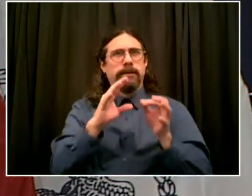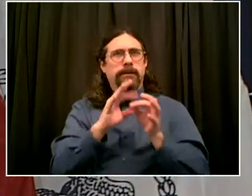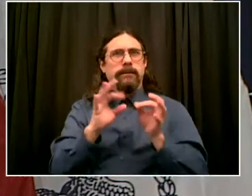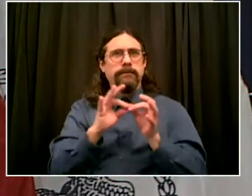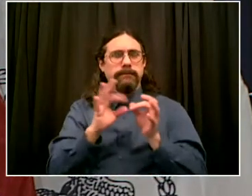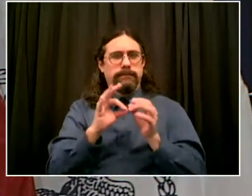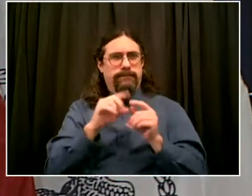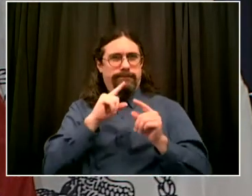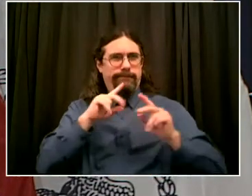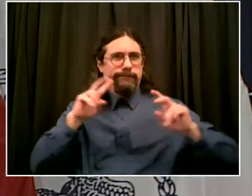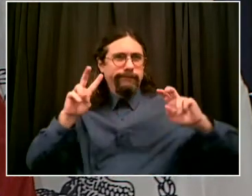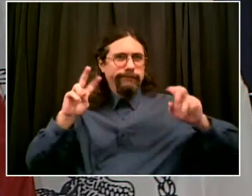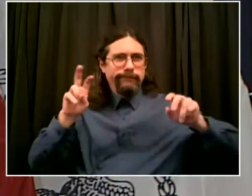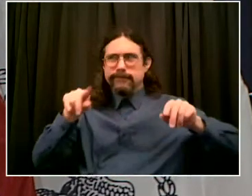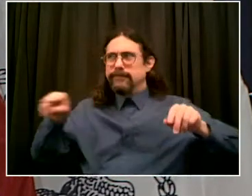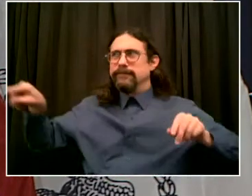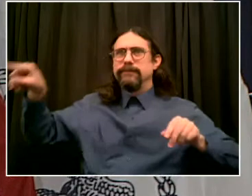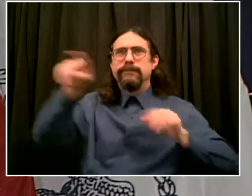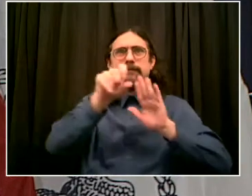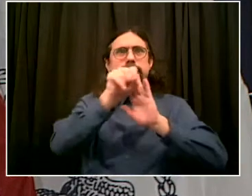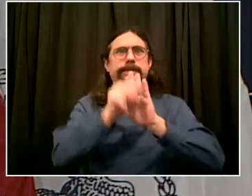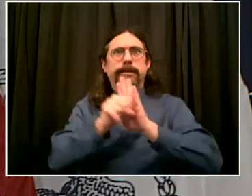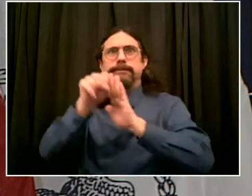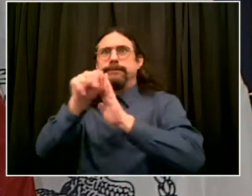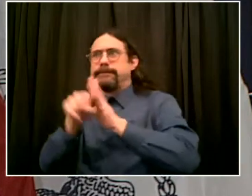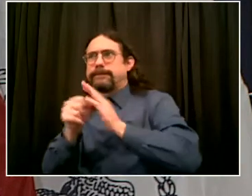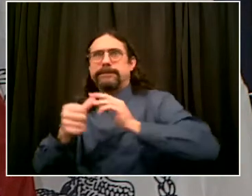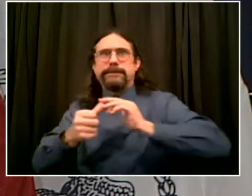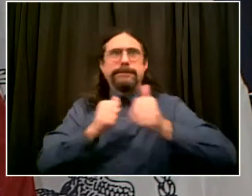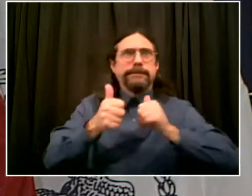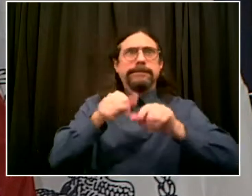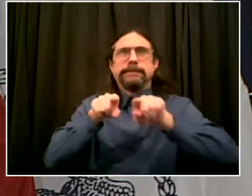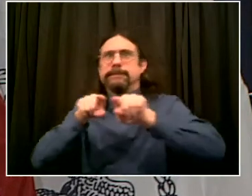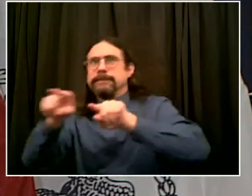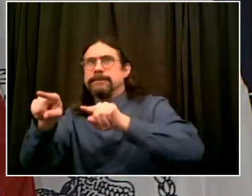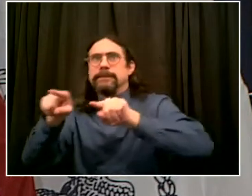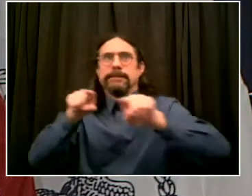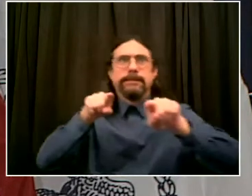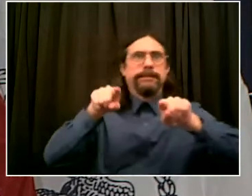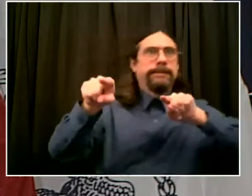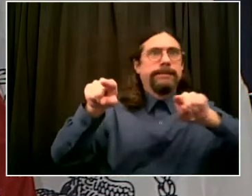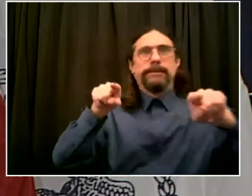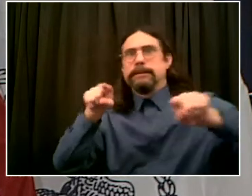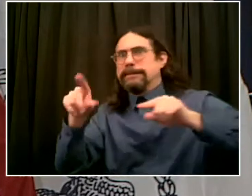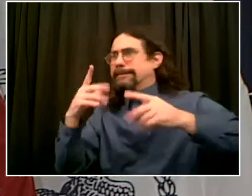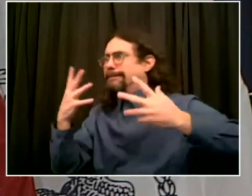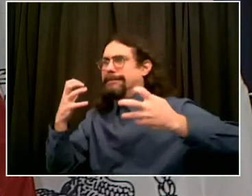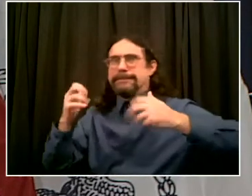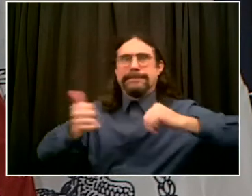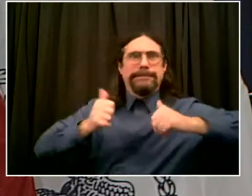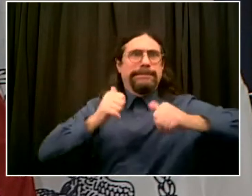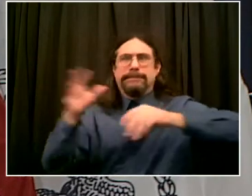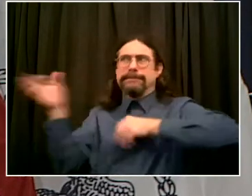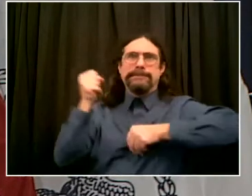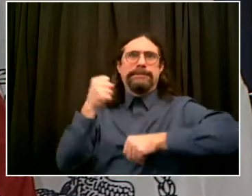BEING IN THIS FOOT RACE ESSENTIALLY GET MORE PEOPLE